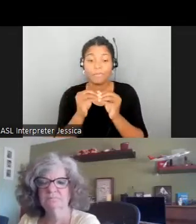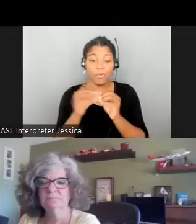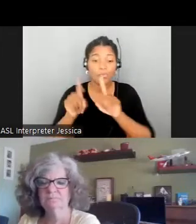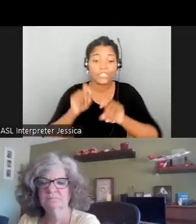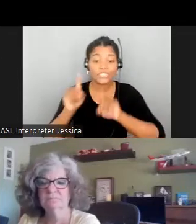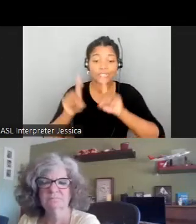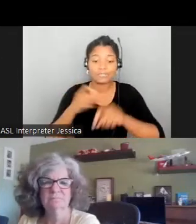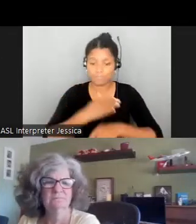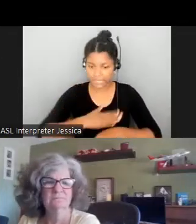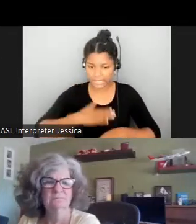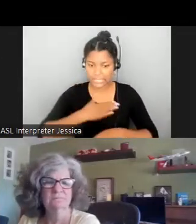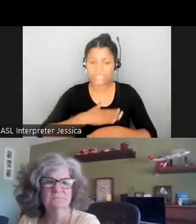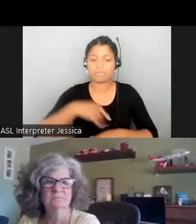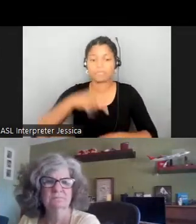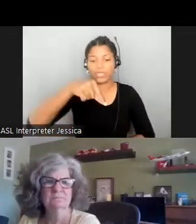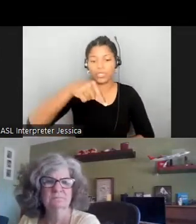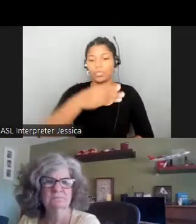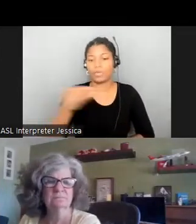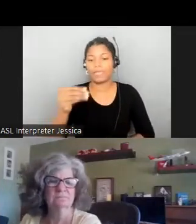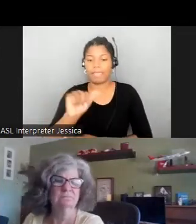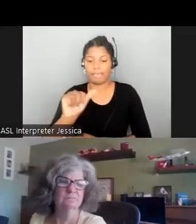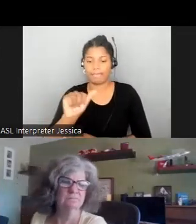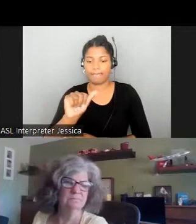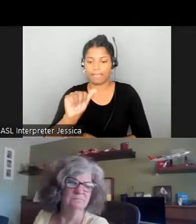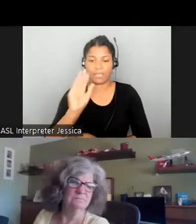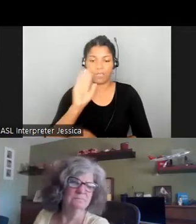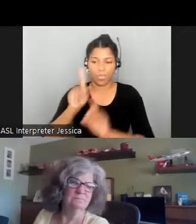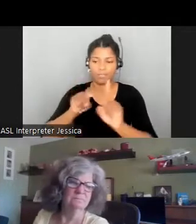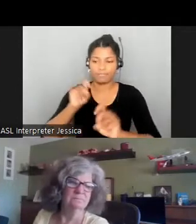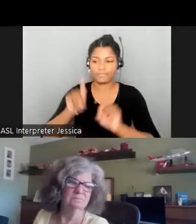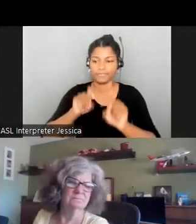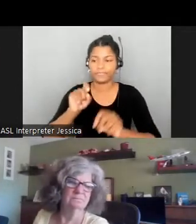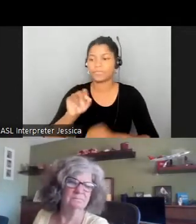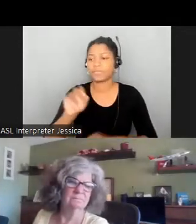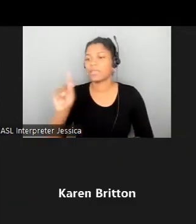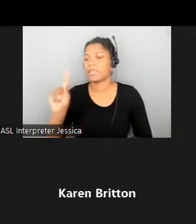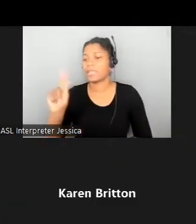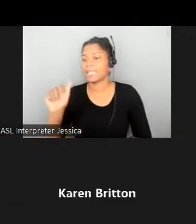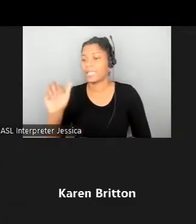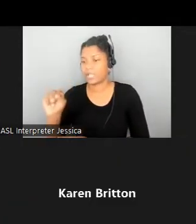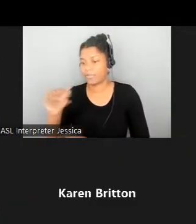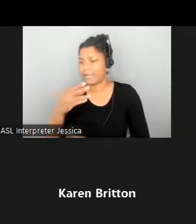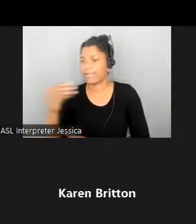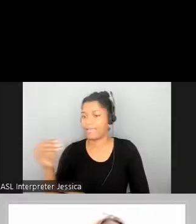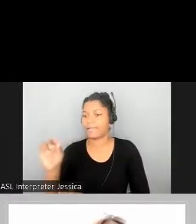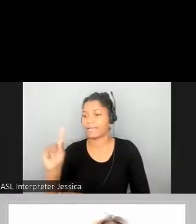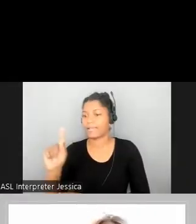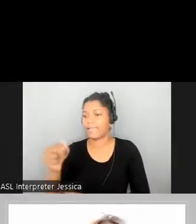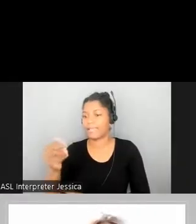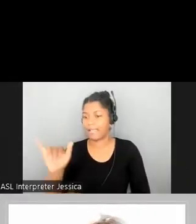in the Q&A because Karen and Kathy will be back with us after we get a chance to do a